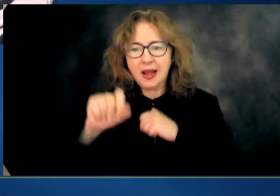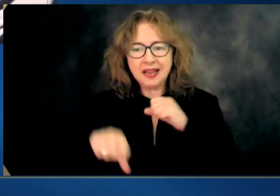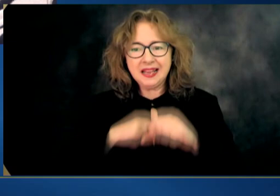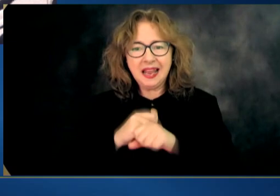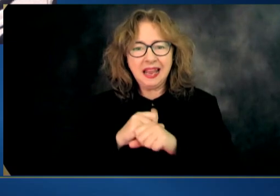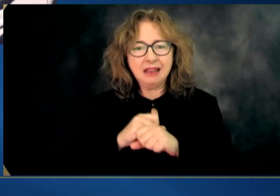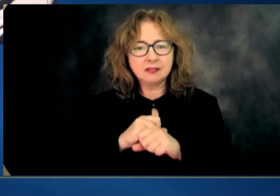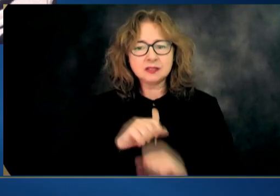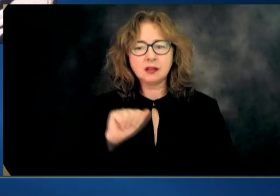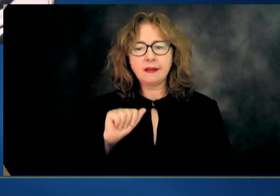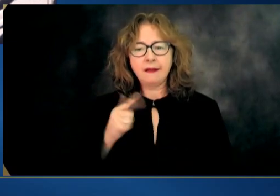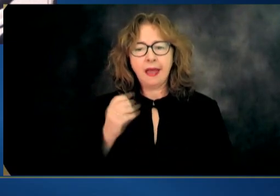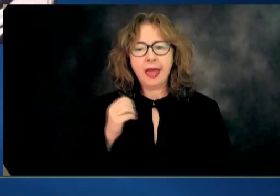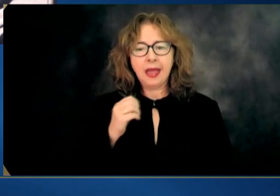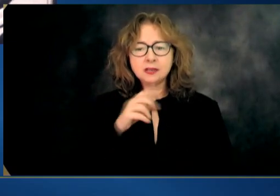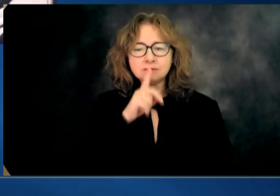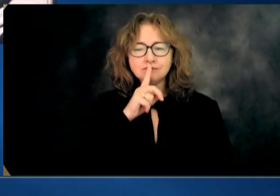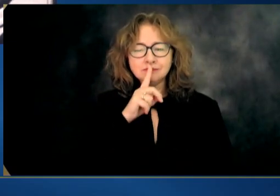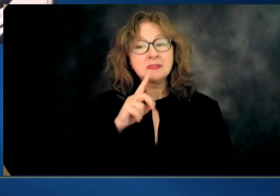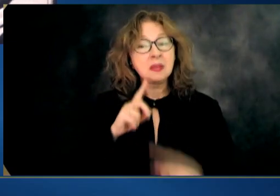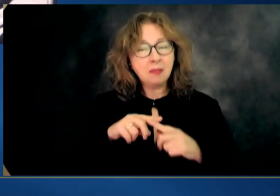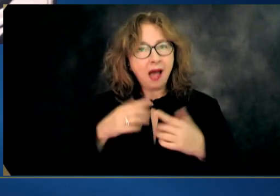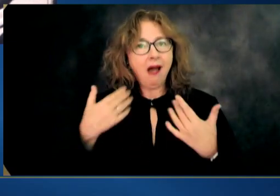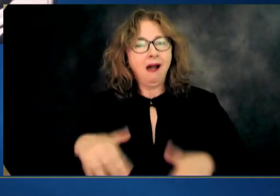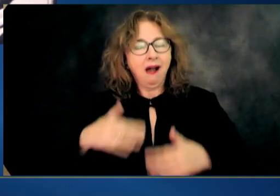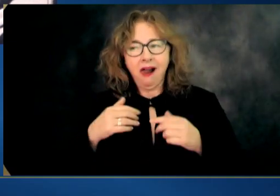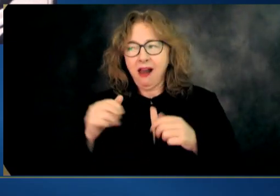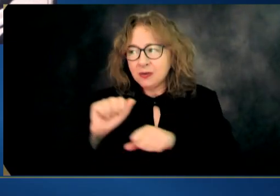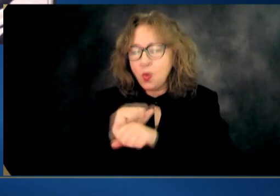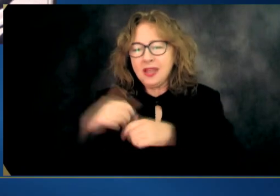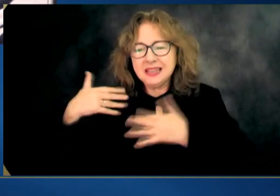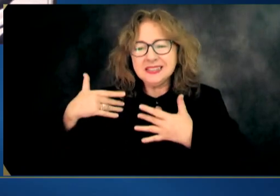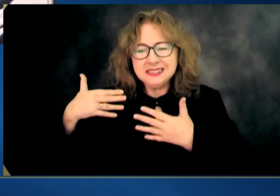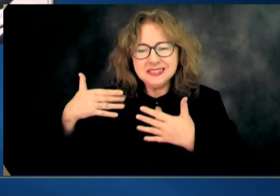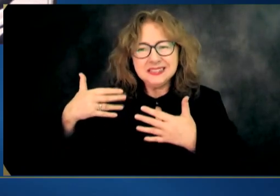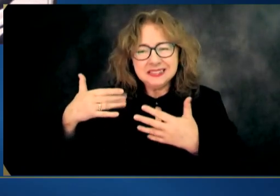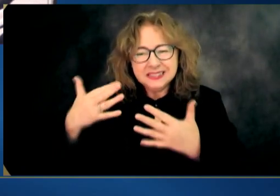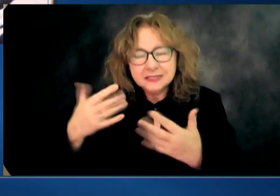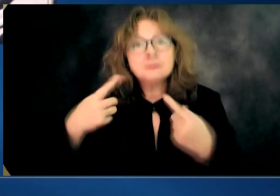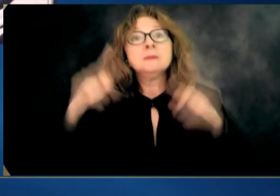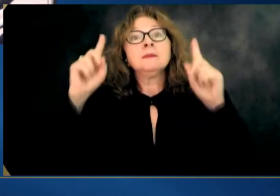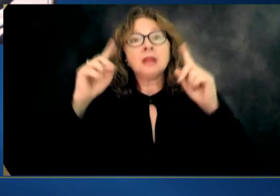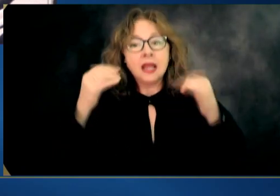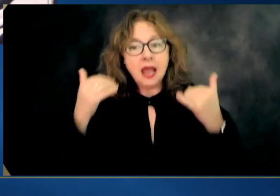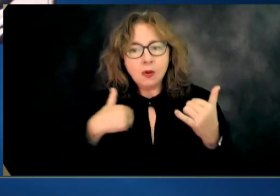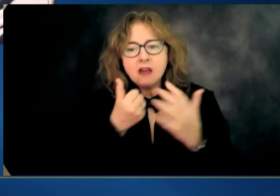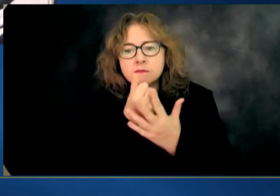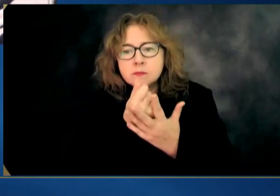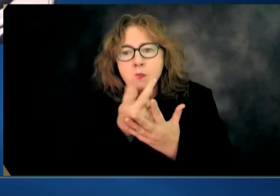be on a panel where we're talking about multiple options for sickle cell disease. I mean,